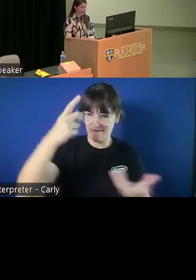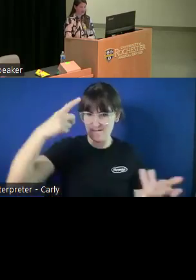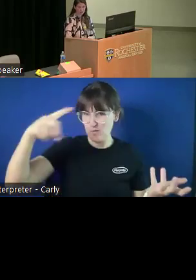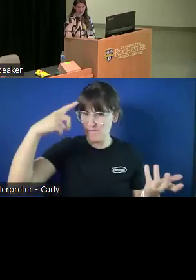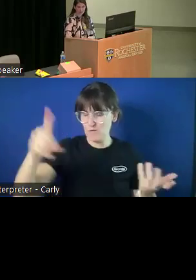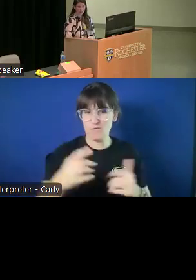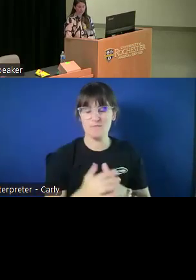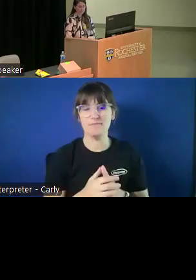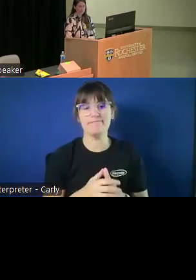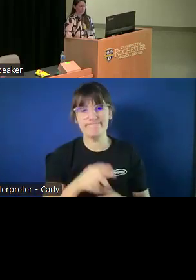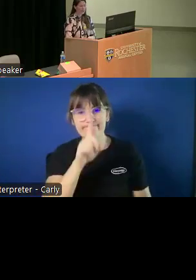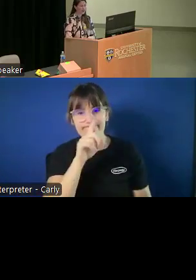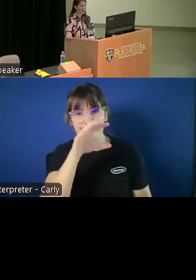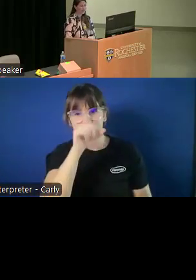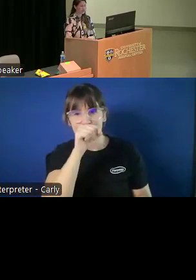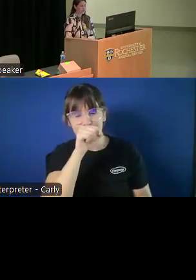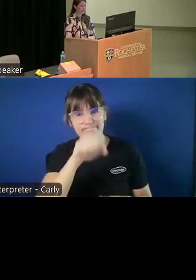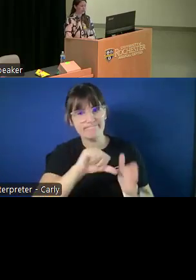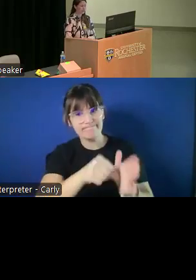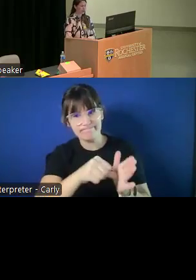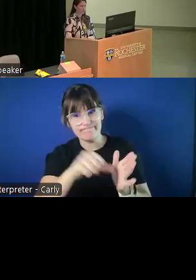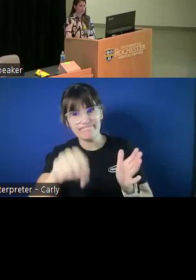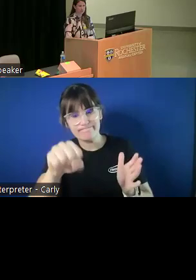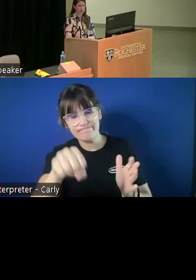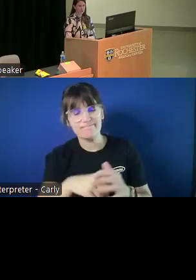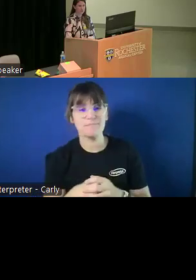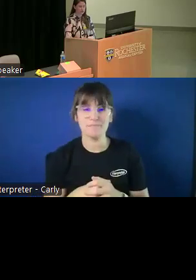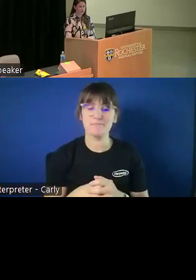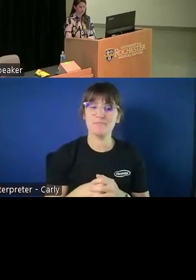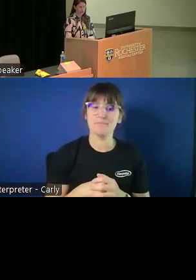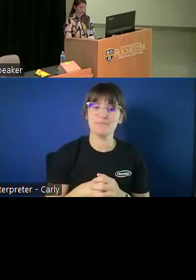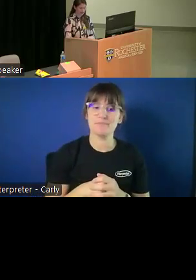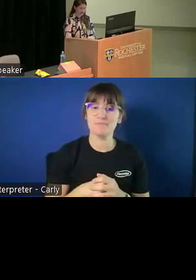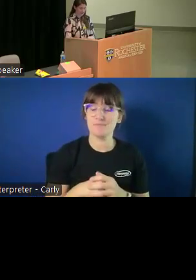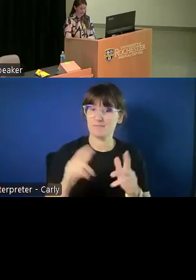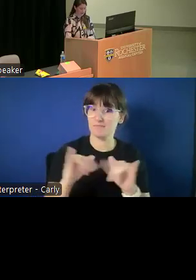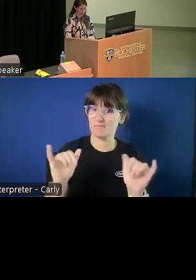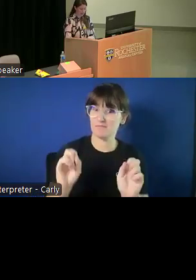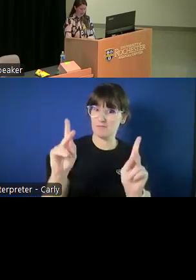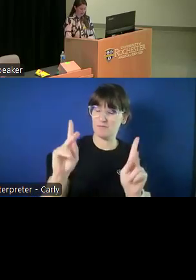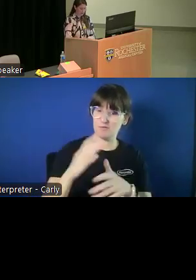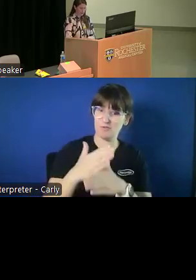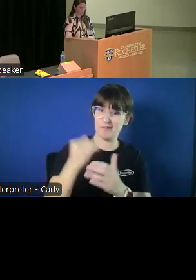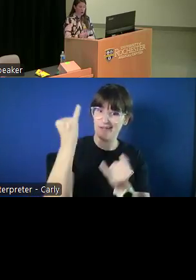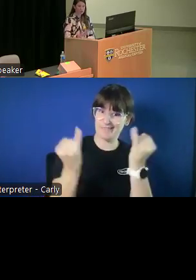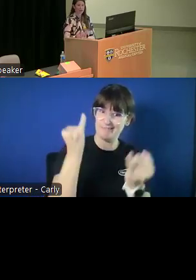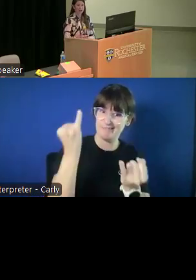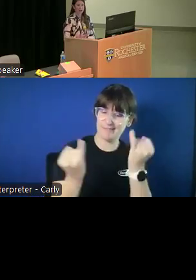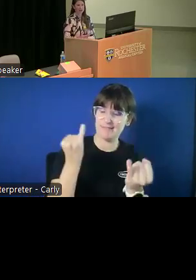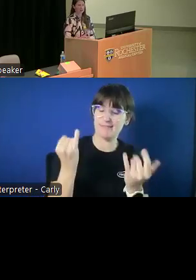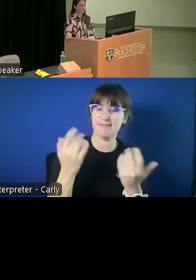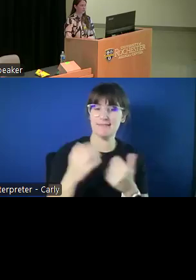anonymity of it and um also it's an opportunity to share ideas and again uh co-generate ideas for